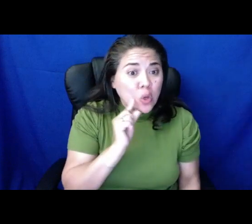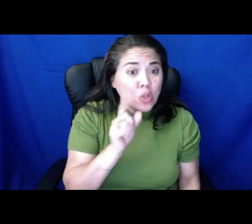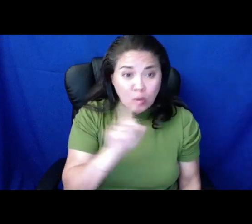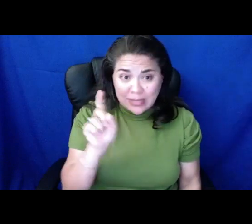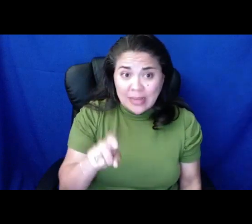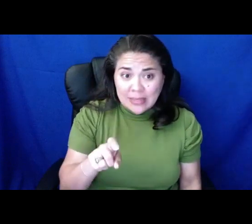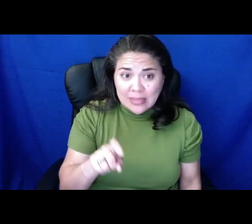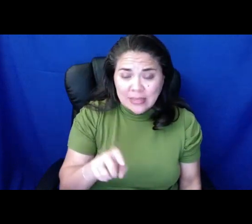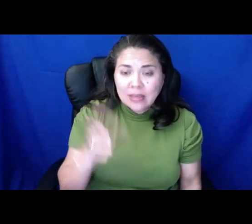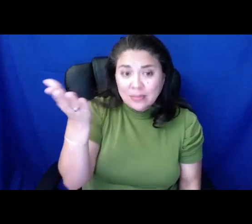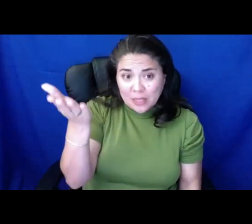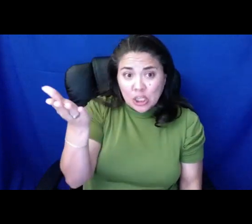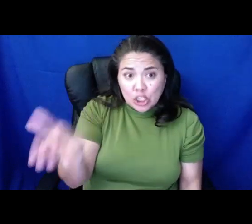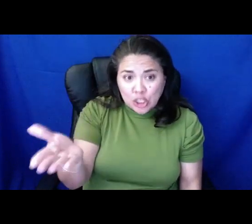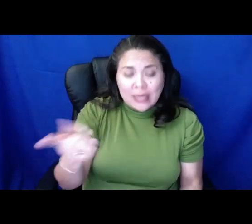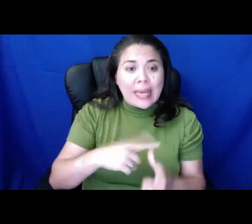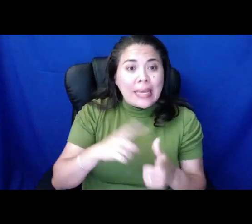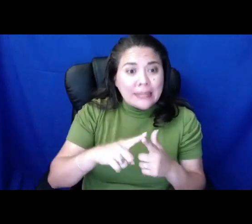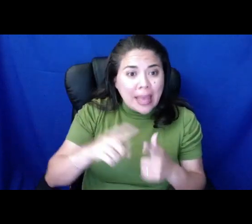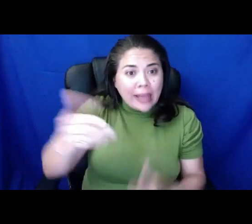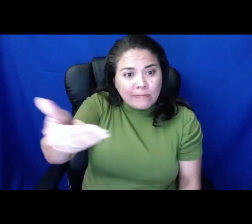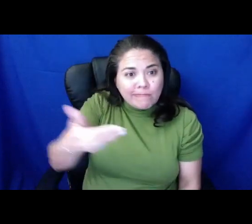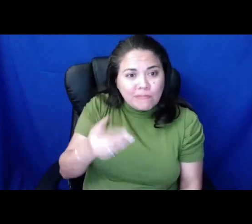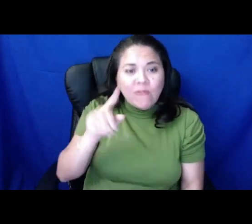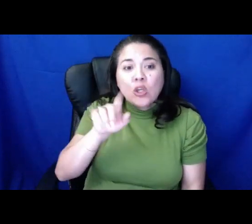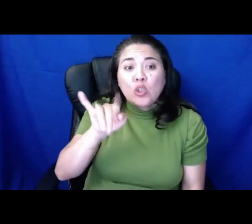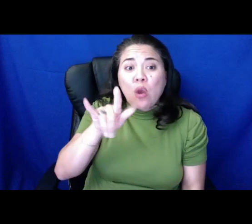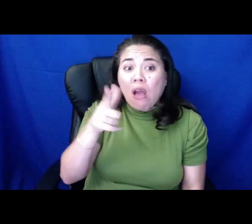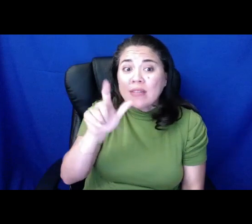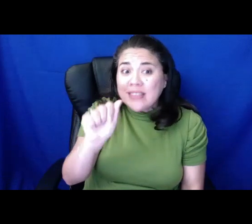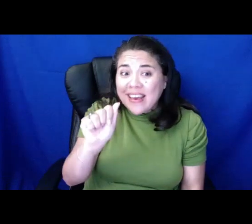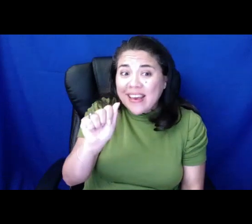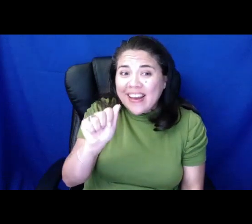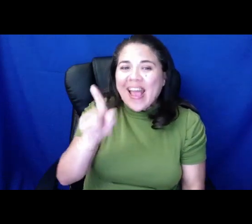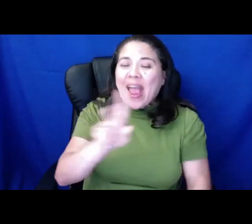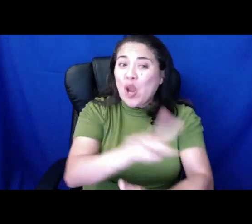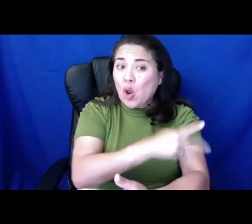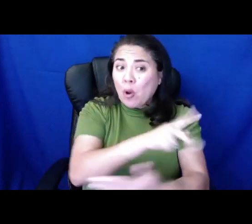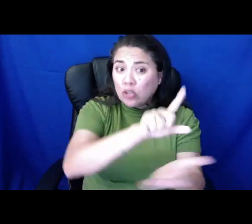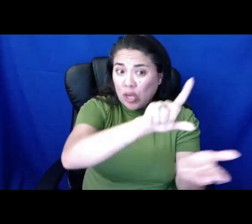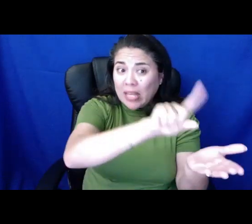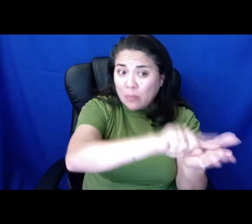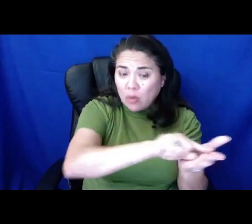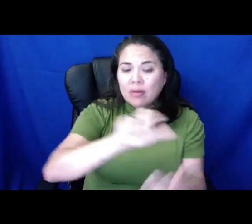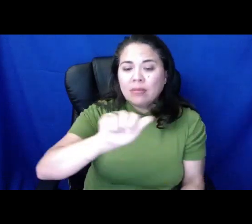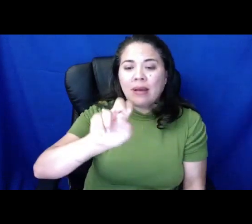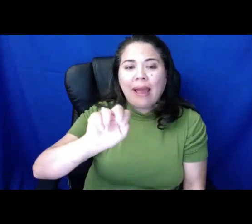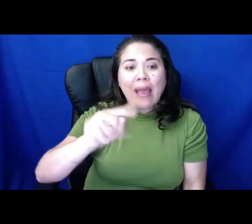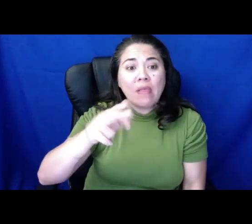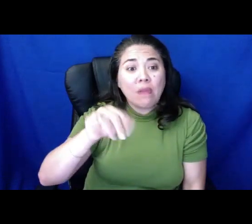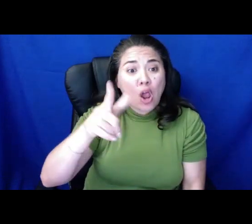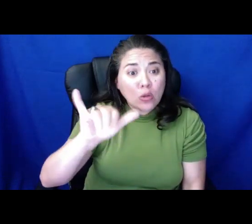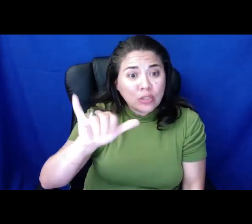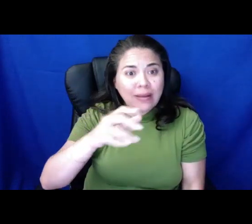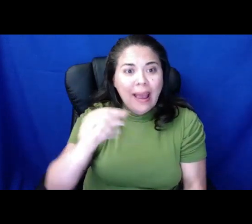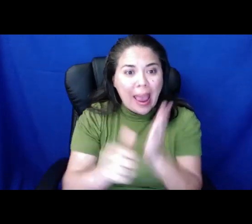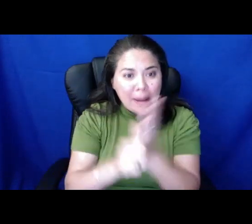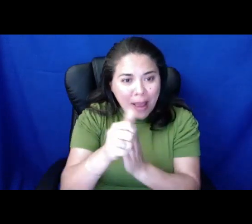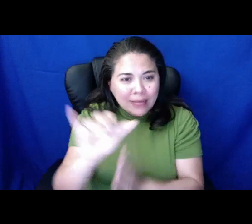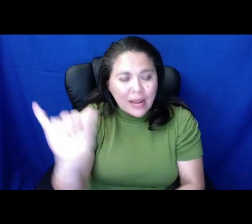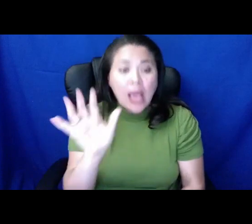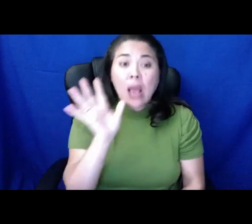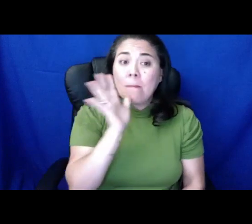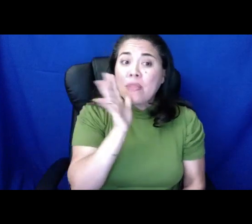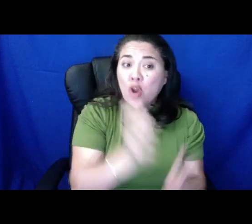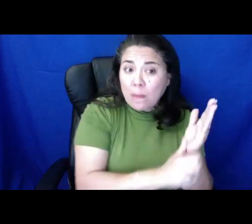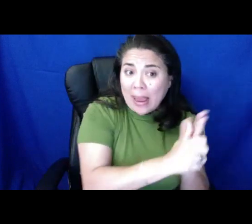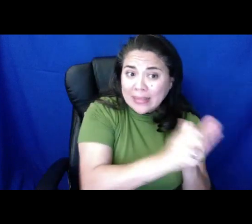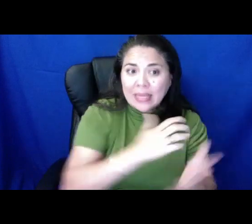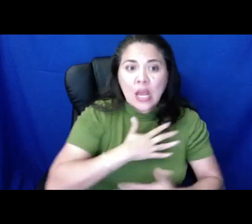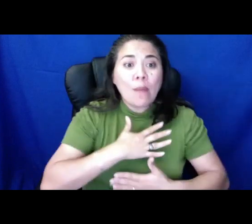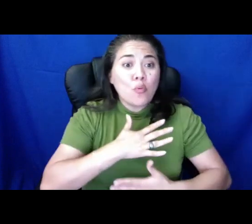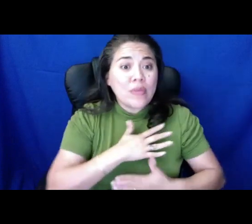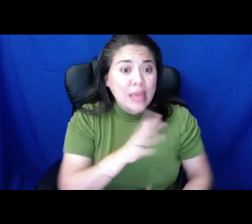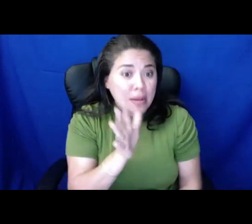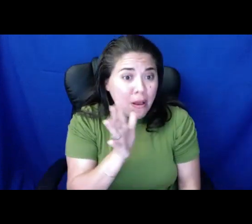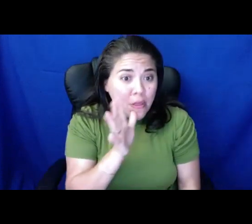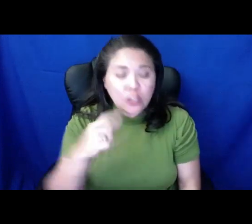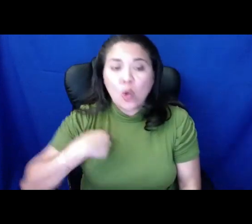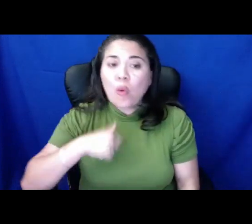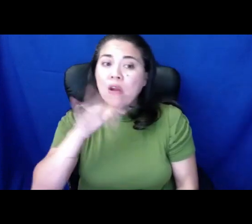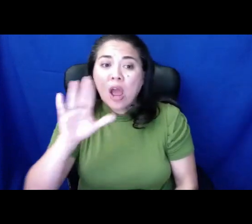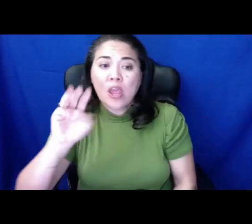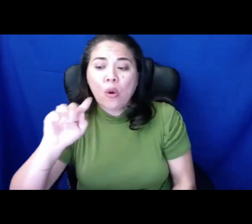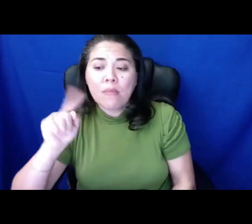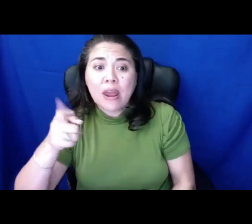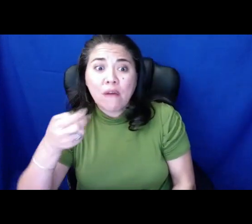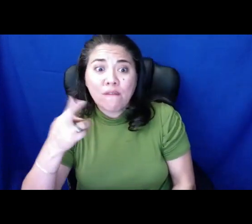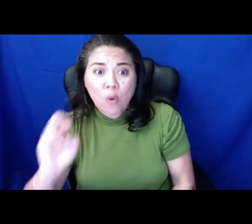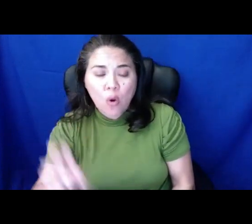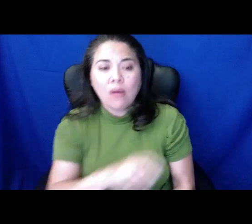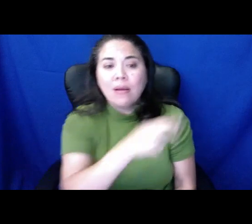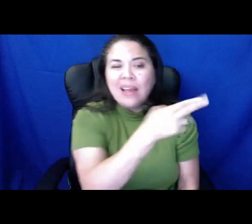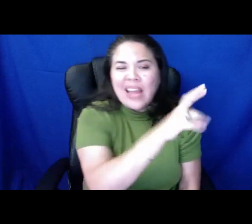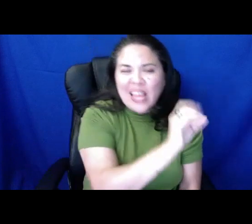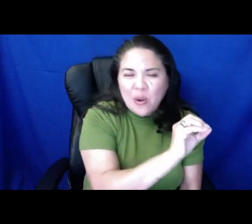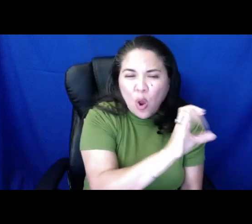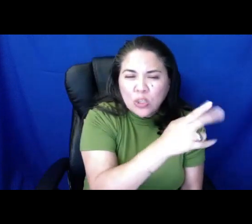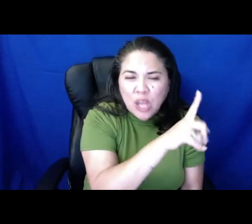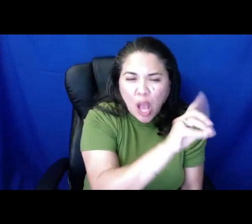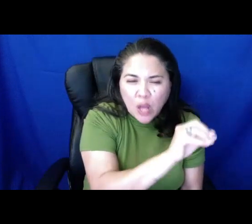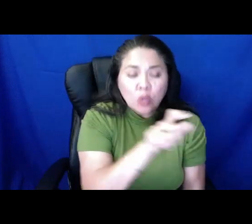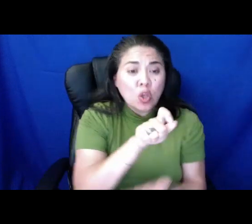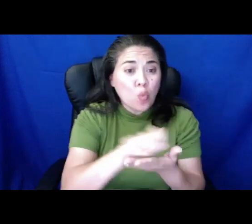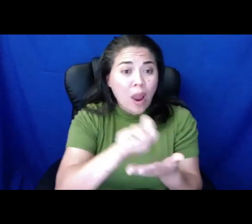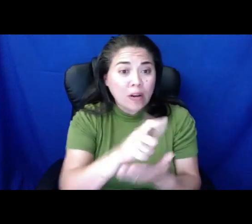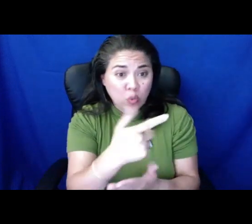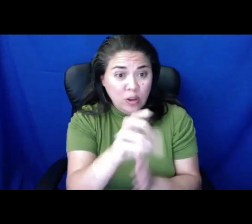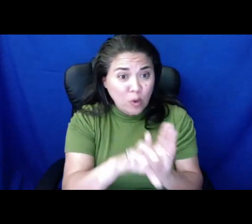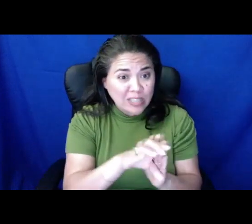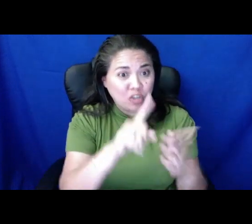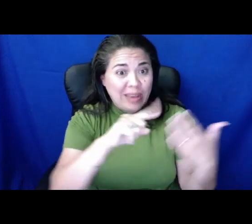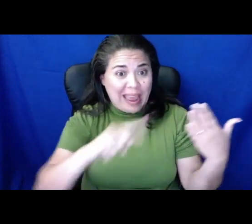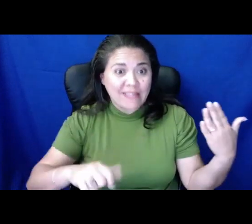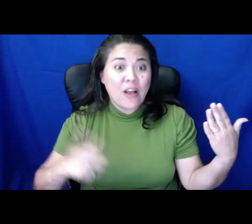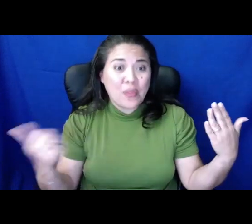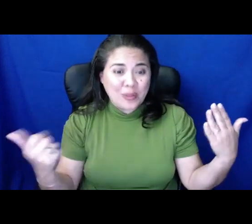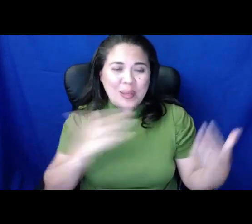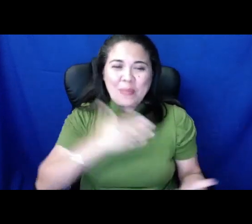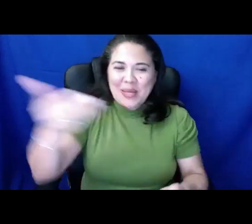Tonya Suther: balanced way, that is an inaugural very glossy up so blasio fellow at her poetry is published in anthologies and magazines, such as mother magazine raising mothers, we are not your metaphor hero to comics writers, of the 21st century and others, please welcome Victoria.